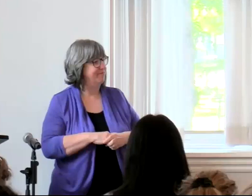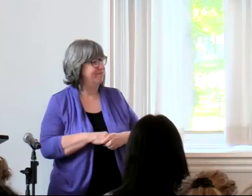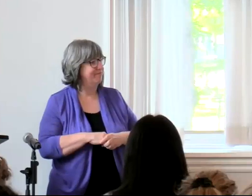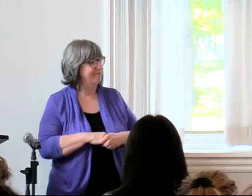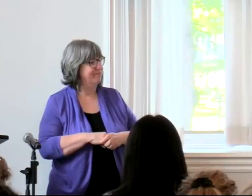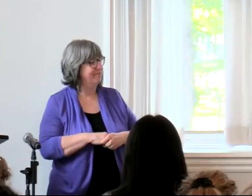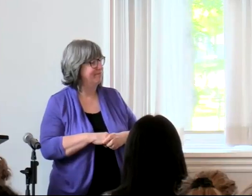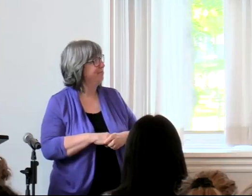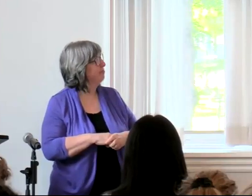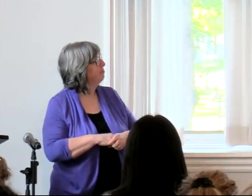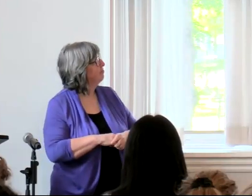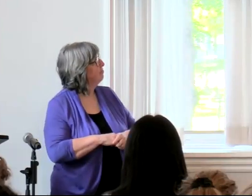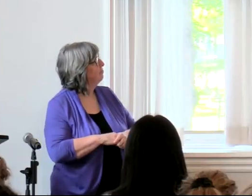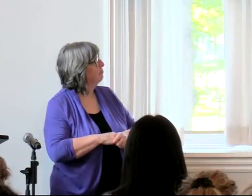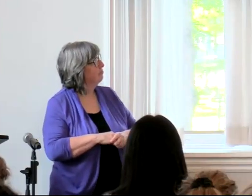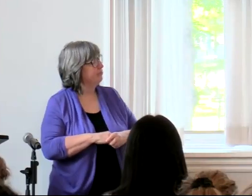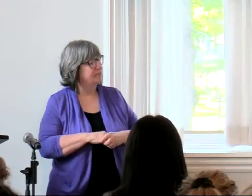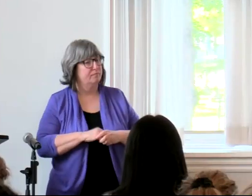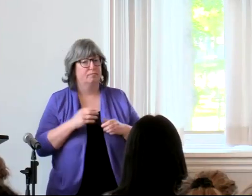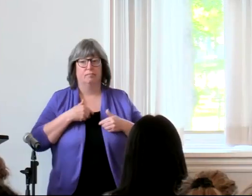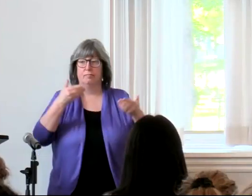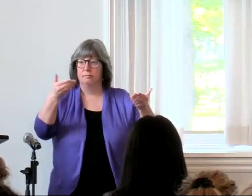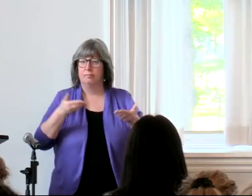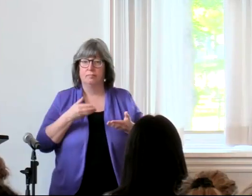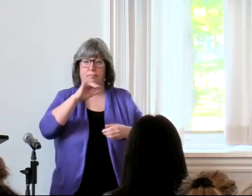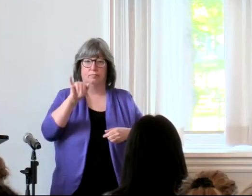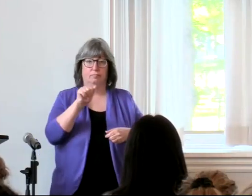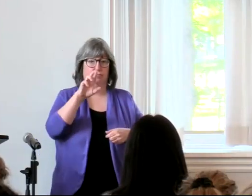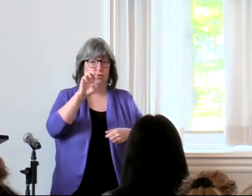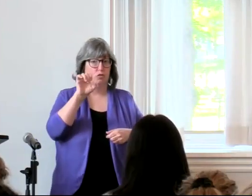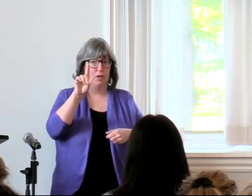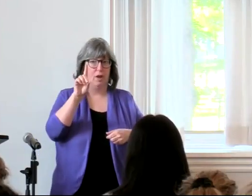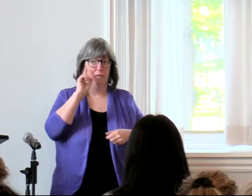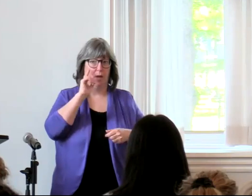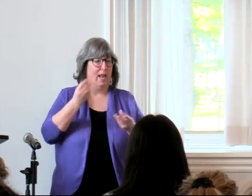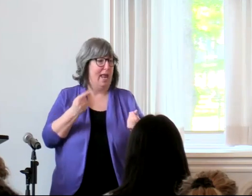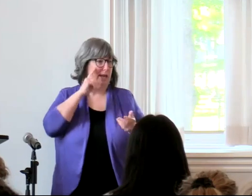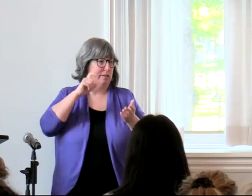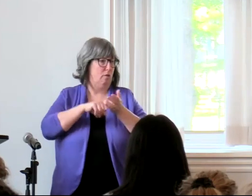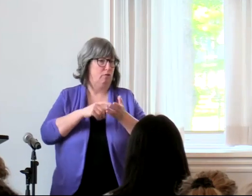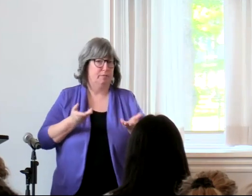Shelley: Now, I would like to invite Jared up to do the land acknowledgment.